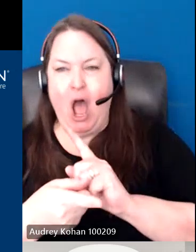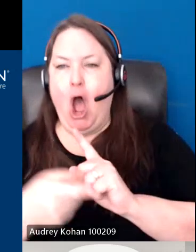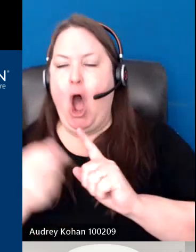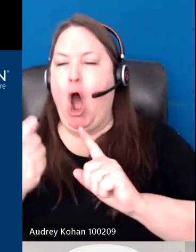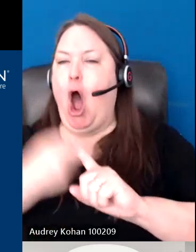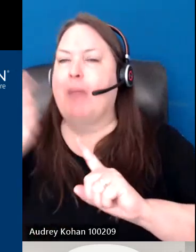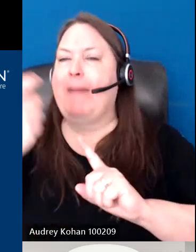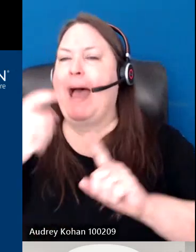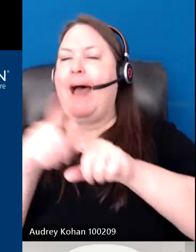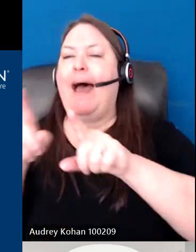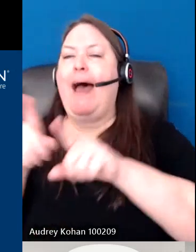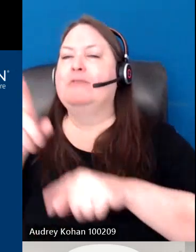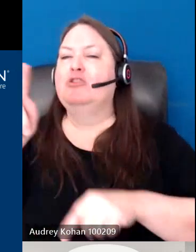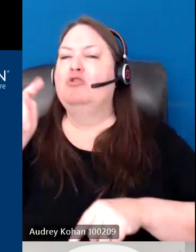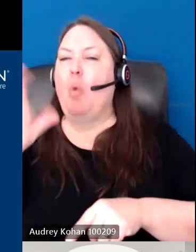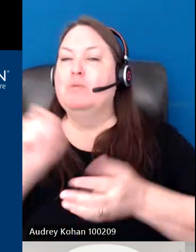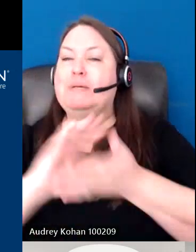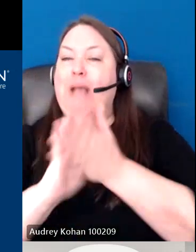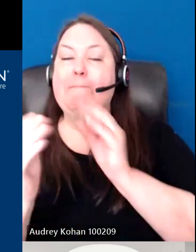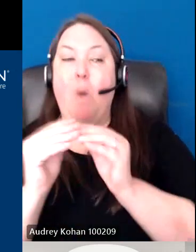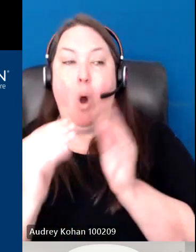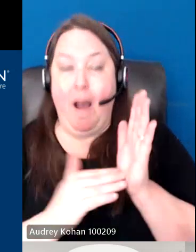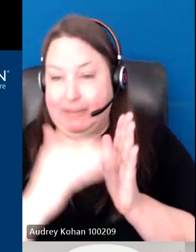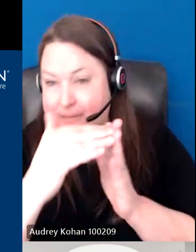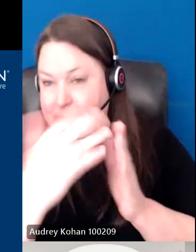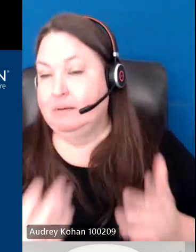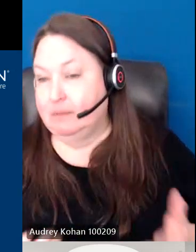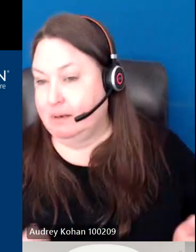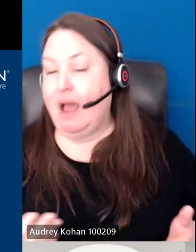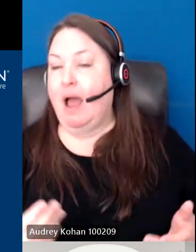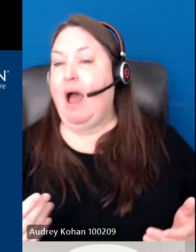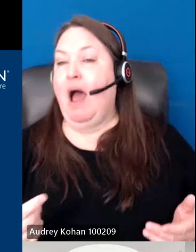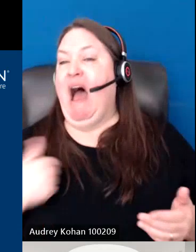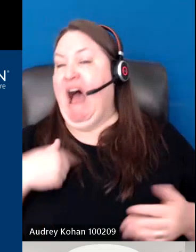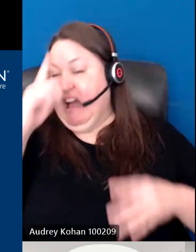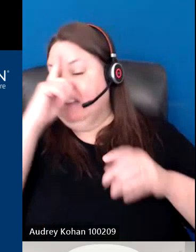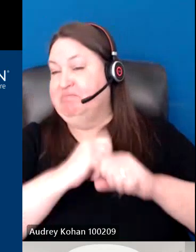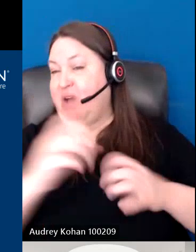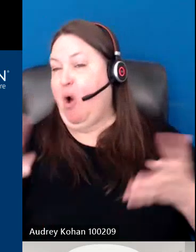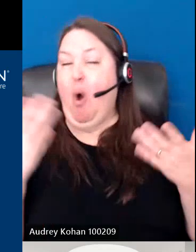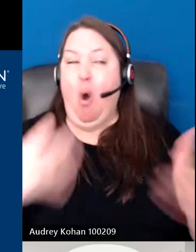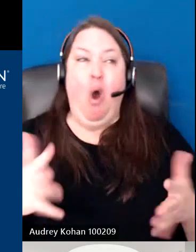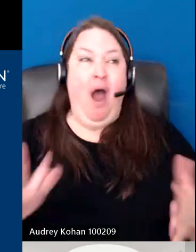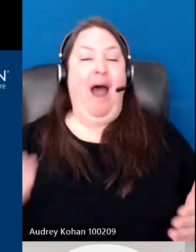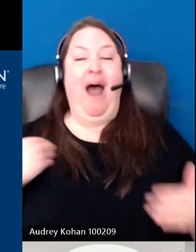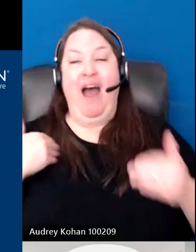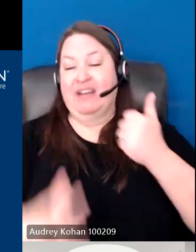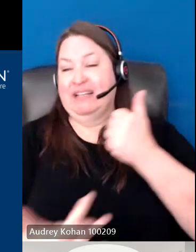tools become more common place you know I I would imagine that there's already technology if not uh